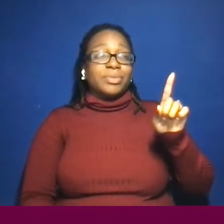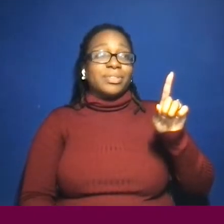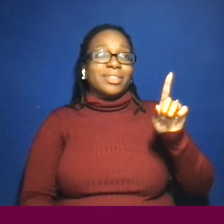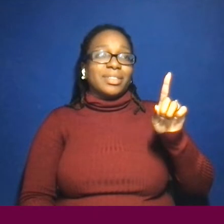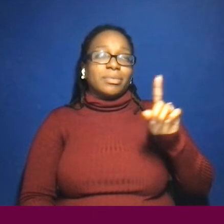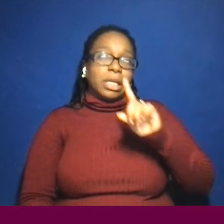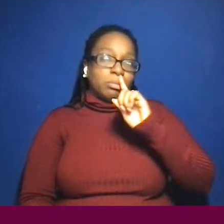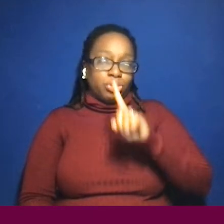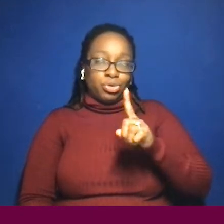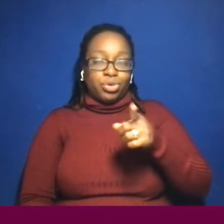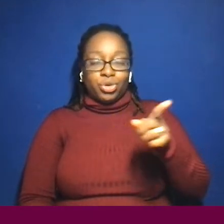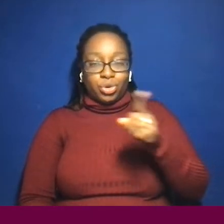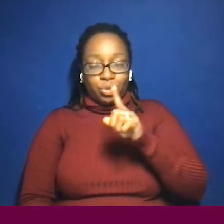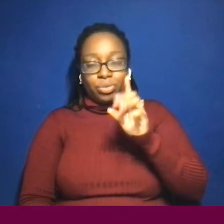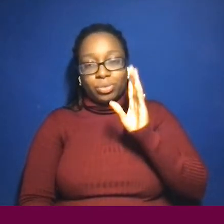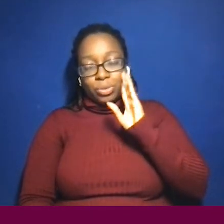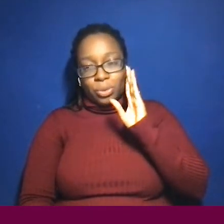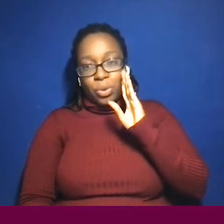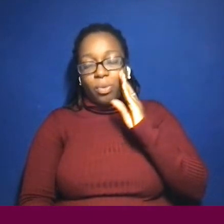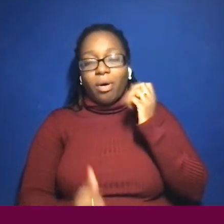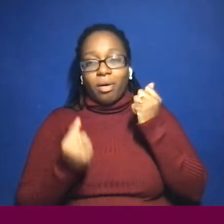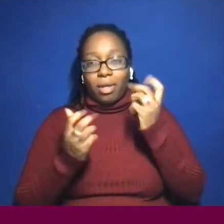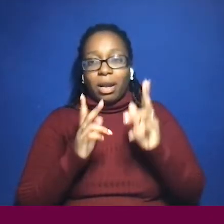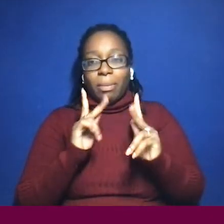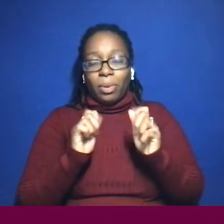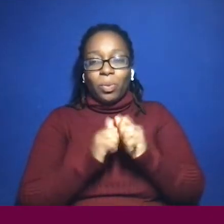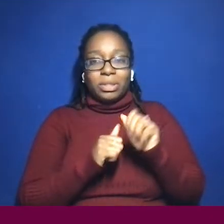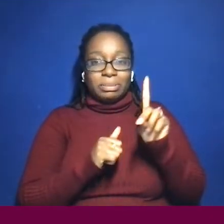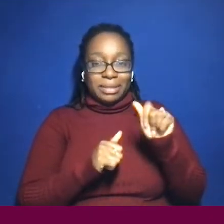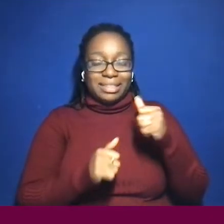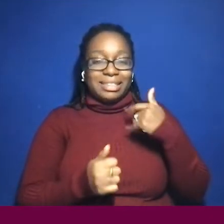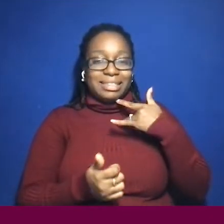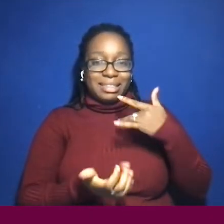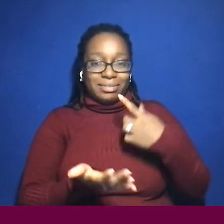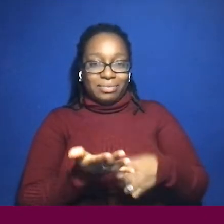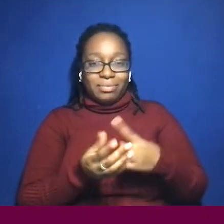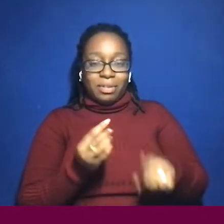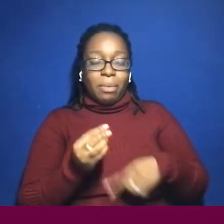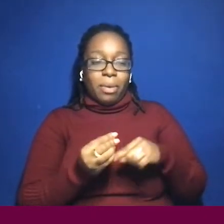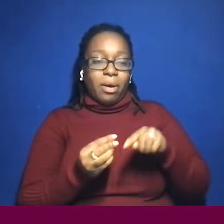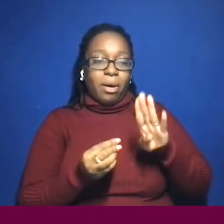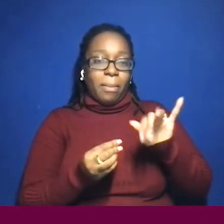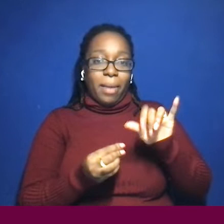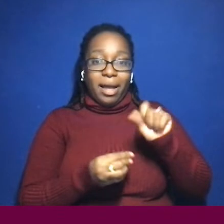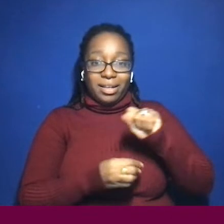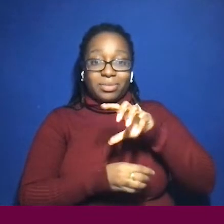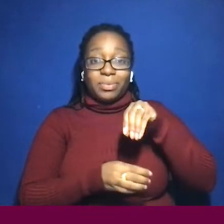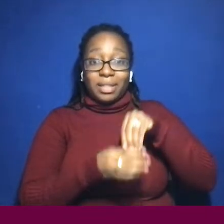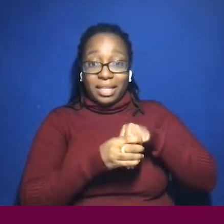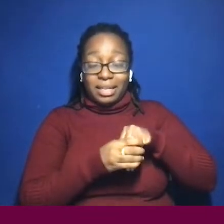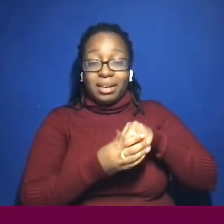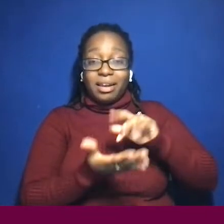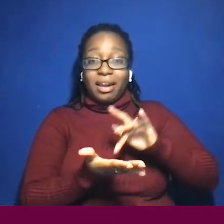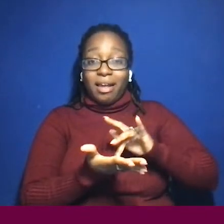I'm sure a lot of people with disabilities have talked a lot about bias within healthcare. And so